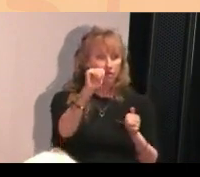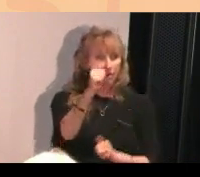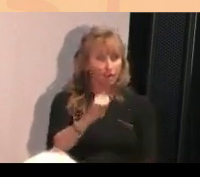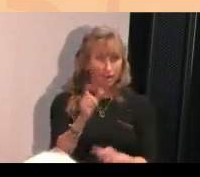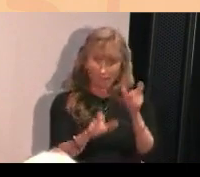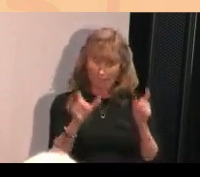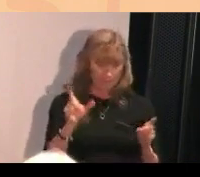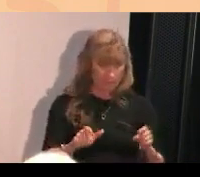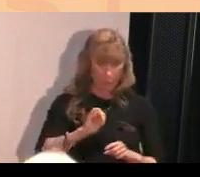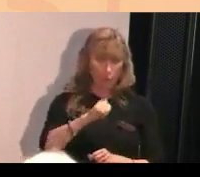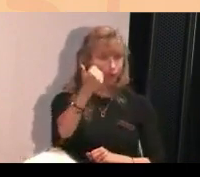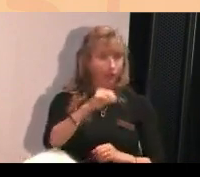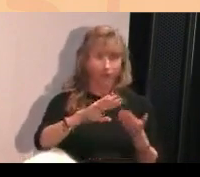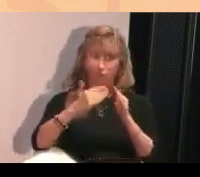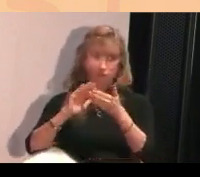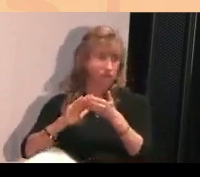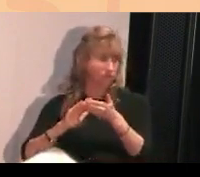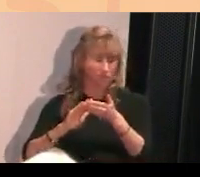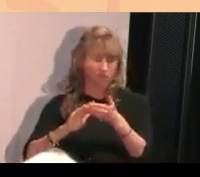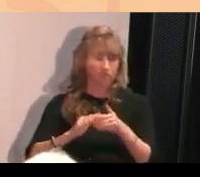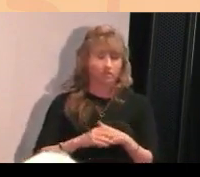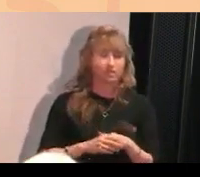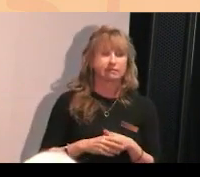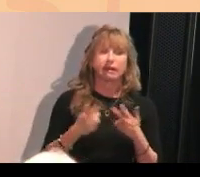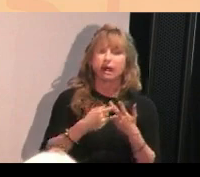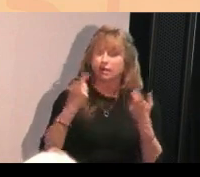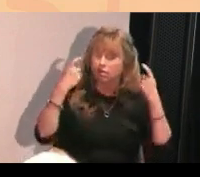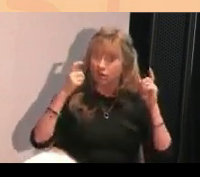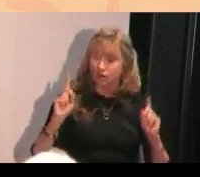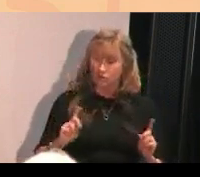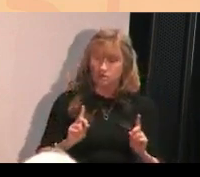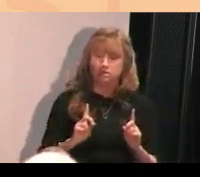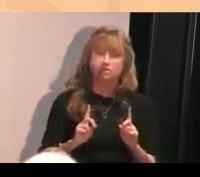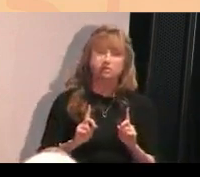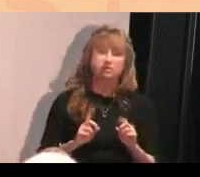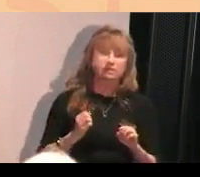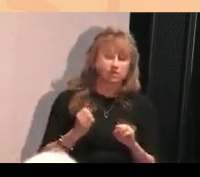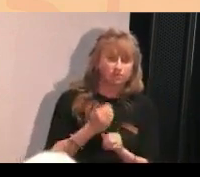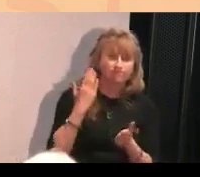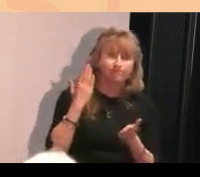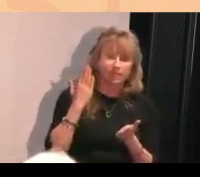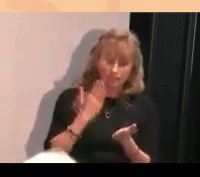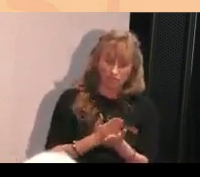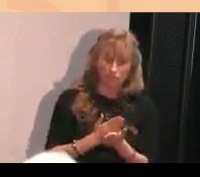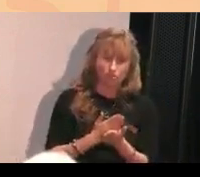another area of concern included ensuring that it doesn't duplicate compete with or